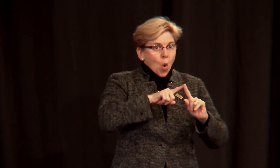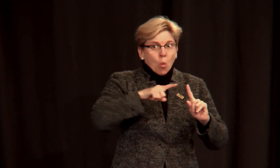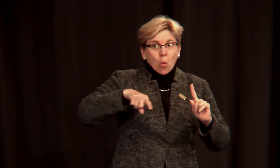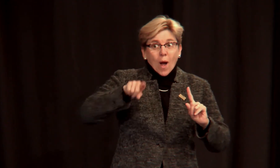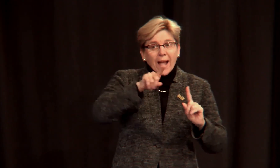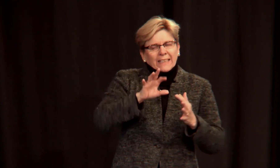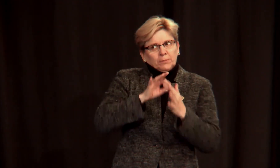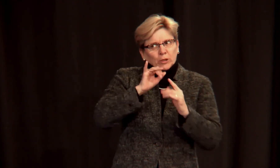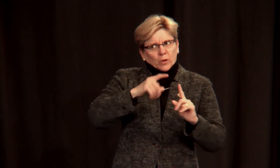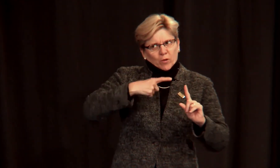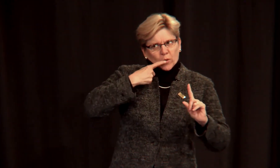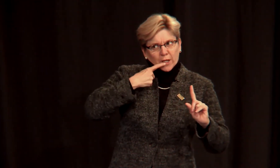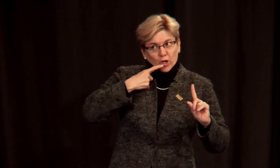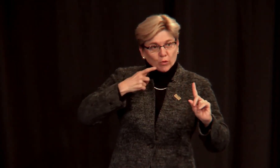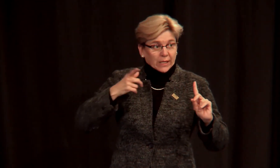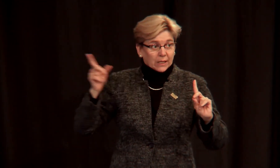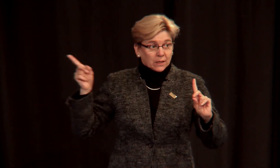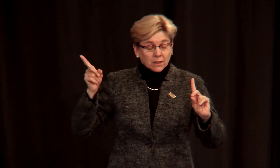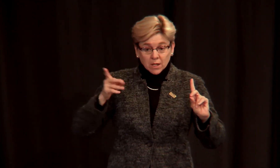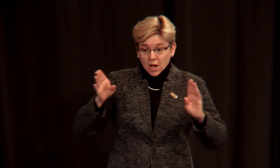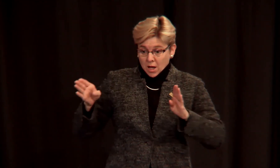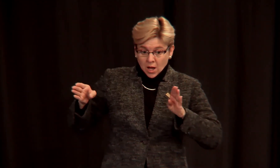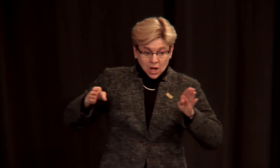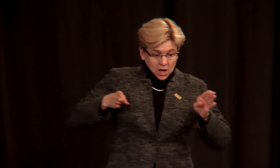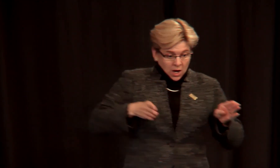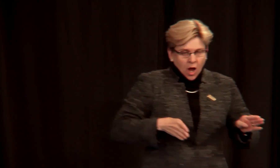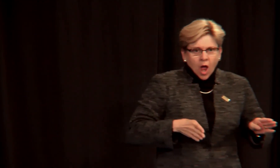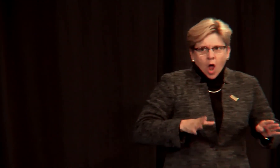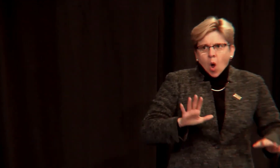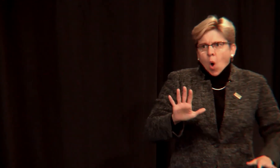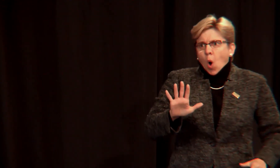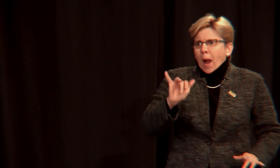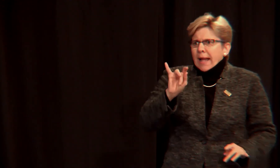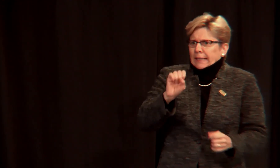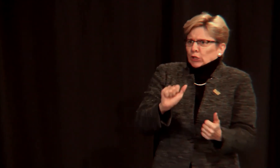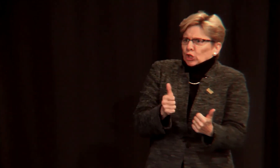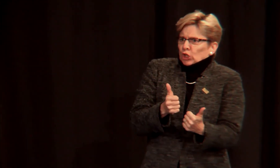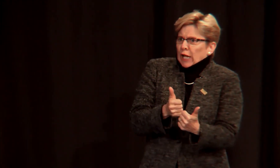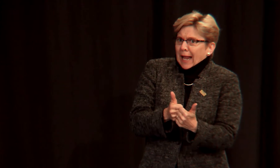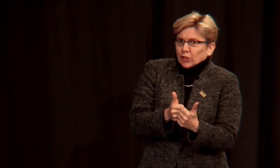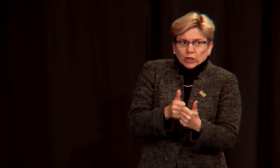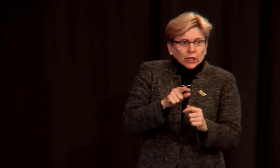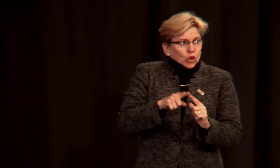especially for those hearing parents, oh, I know it's a challenge because your